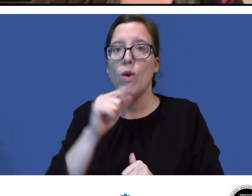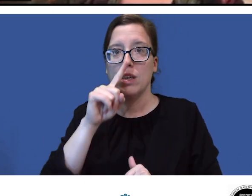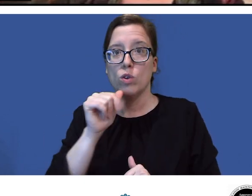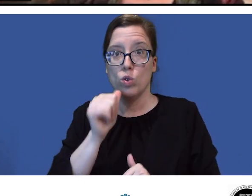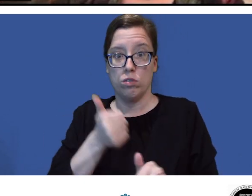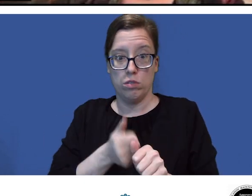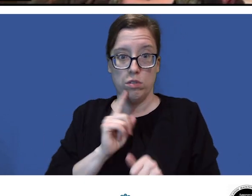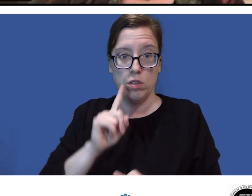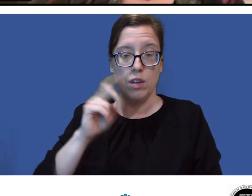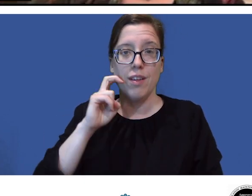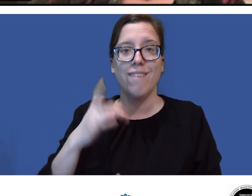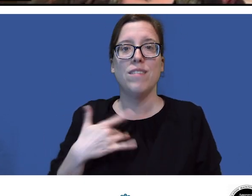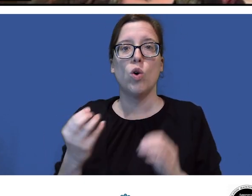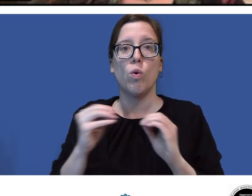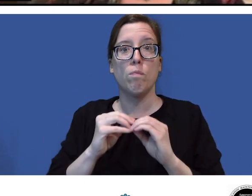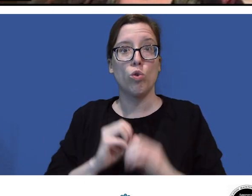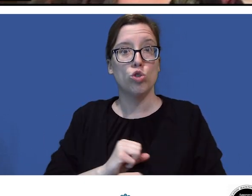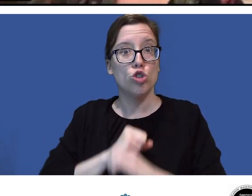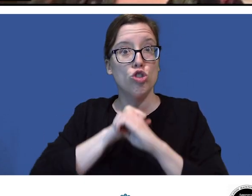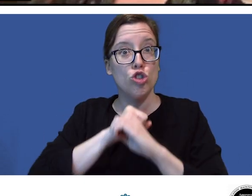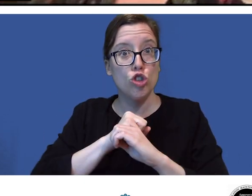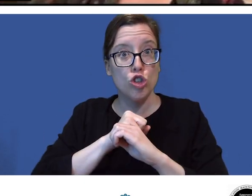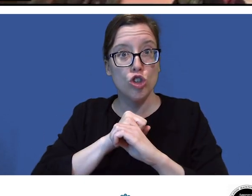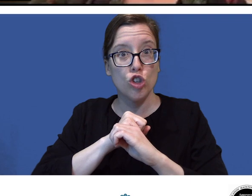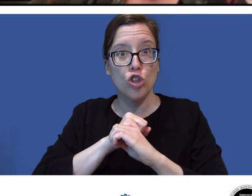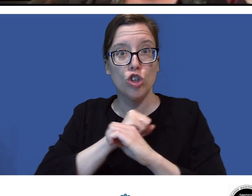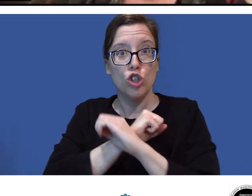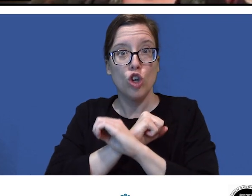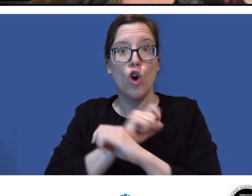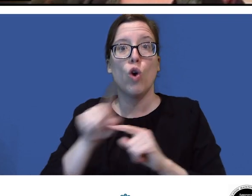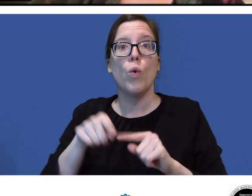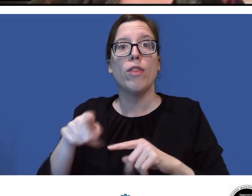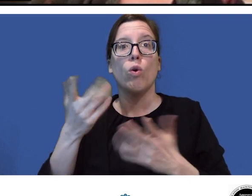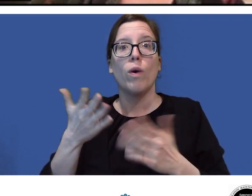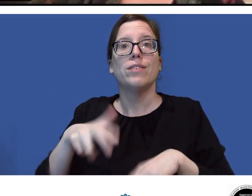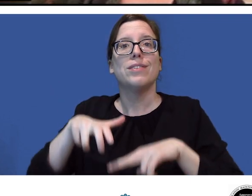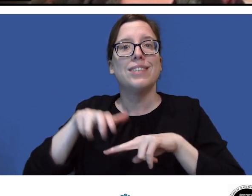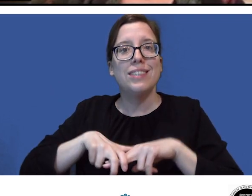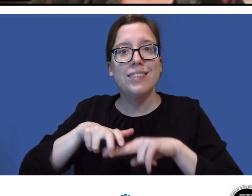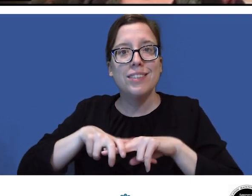when they're sitting down, or they feel safer when they're sitting down.